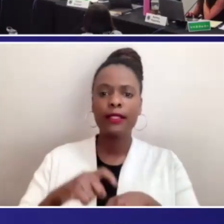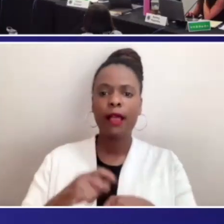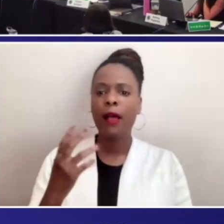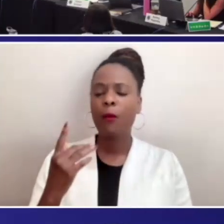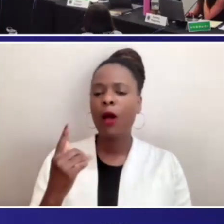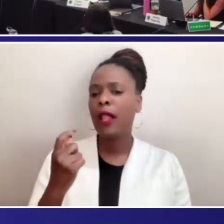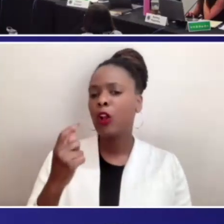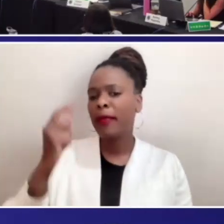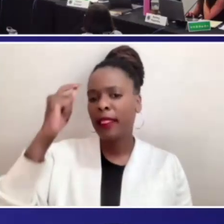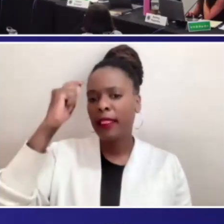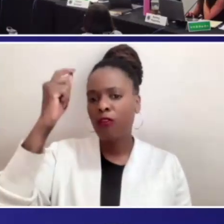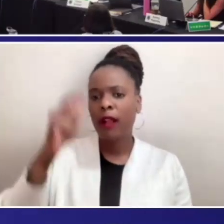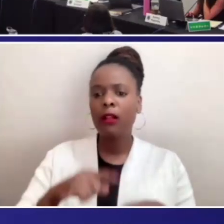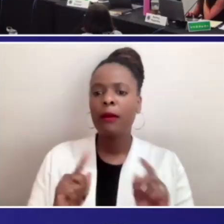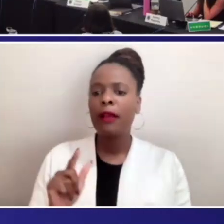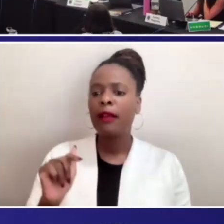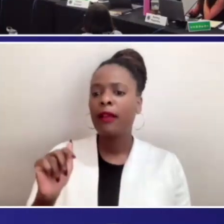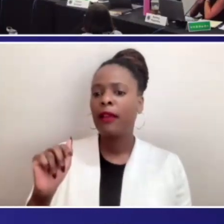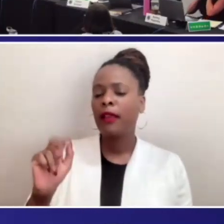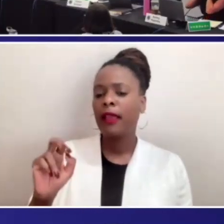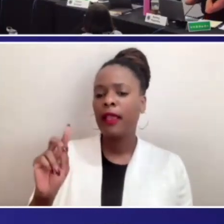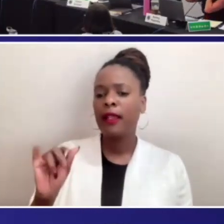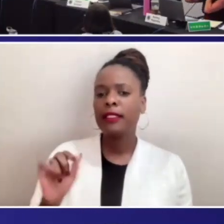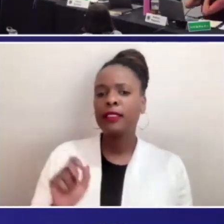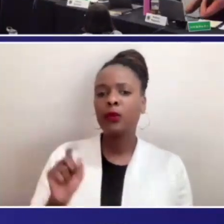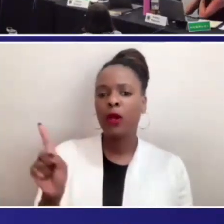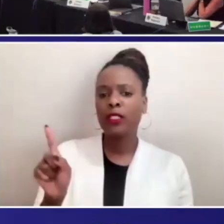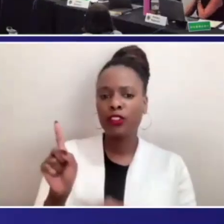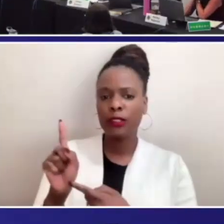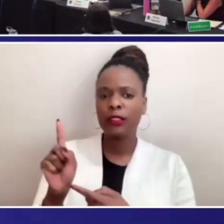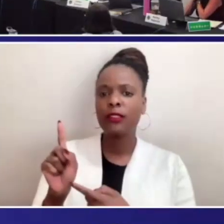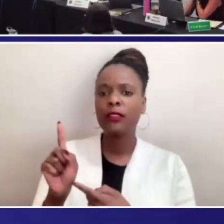but Andy's question actually, I think, raises the issue.